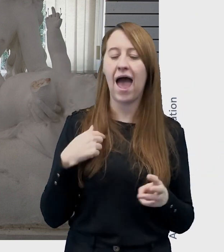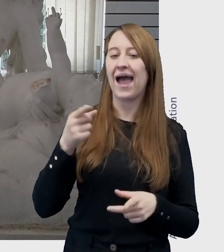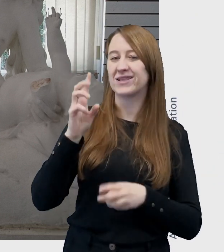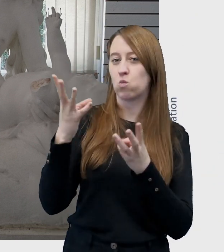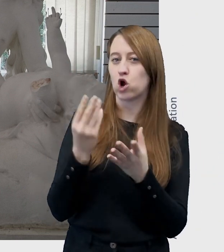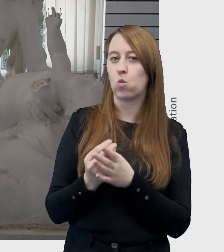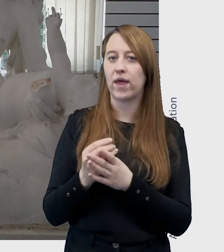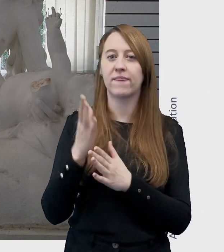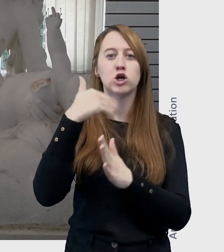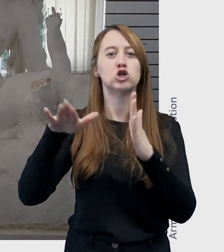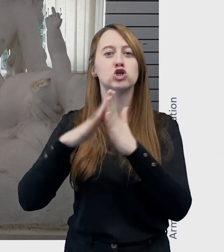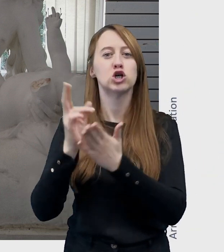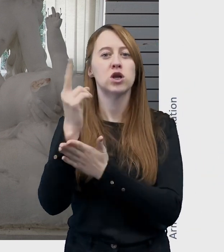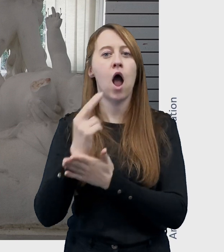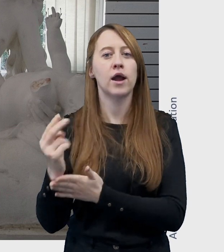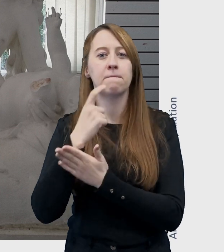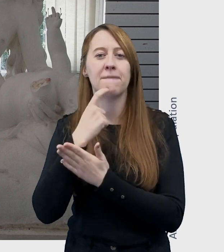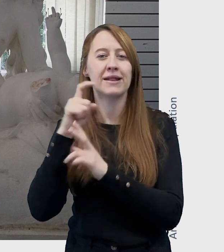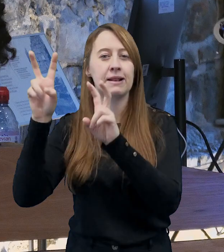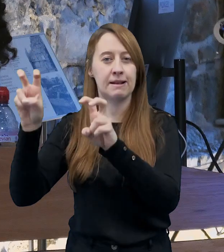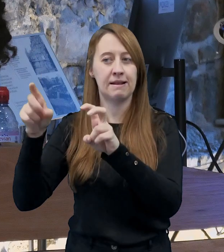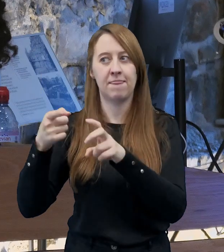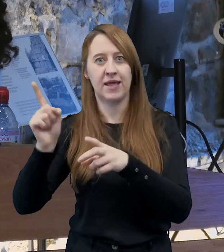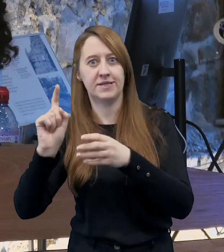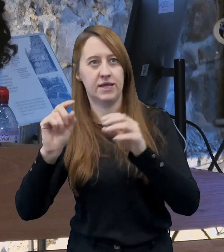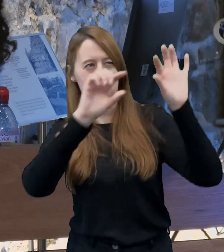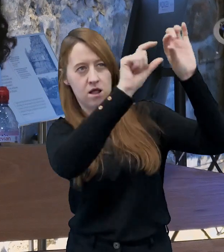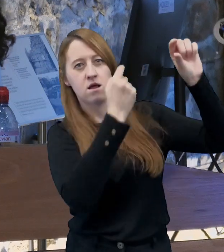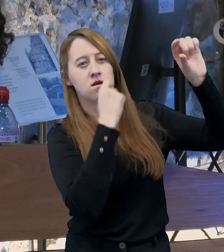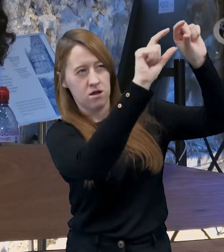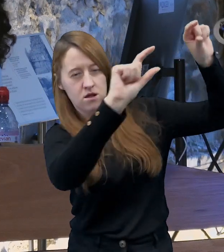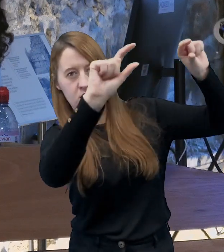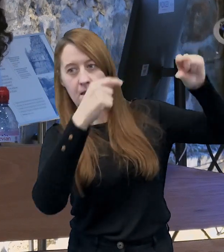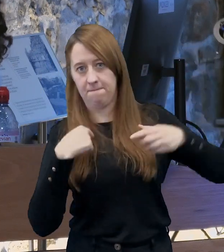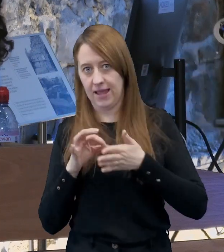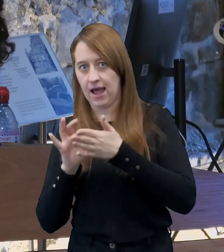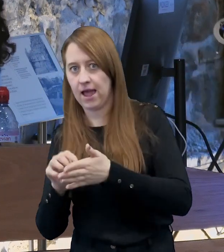They did all the manipulation under my guidance and they managed to get it right back up to where it belonged.